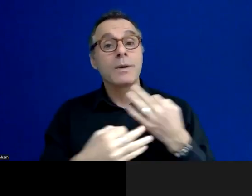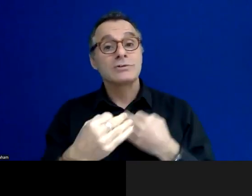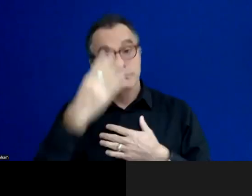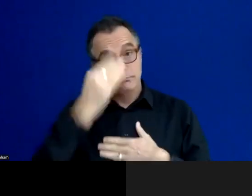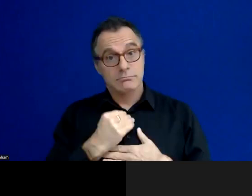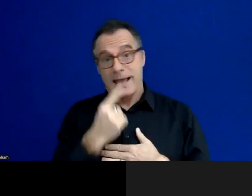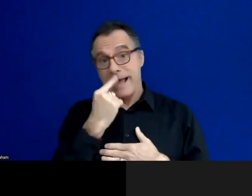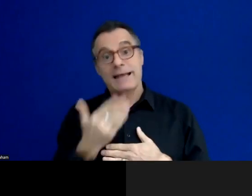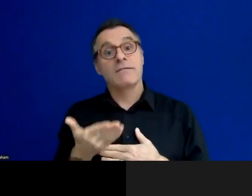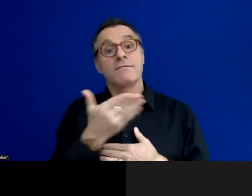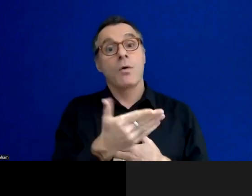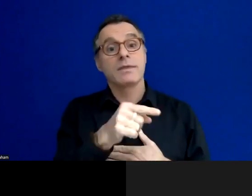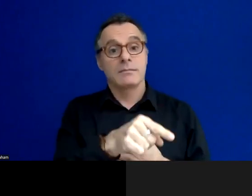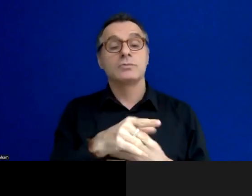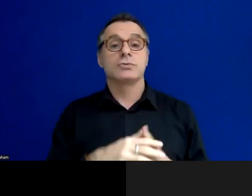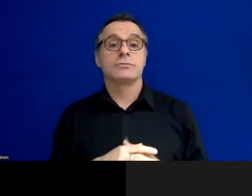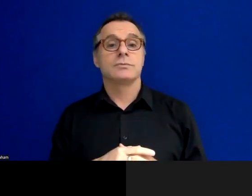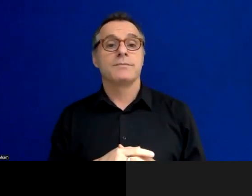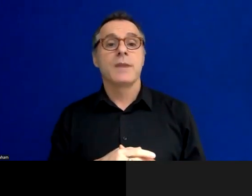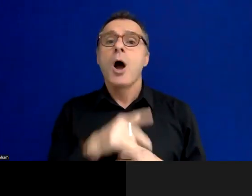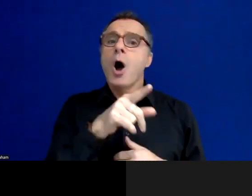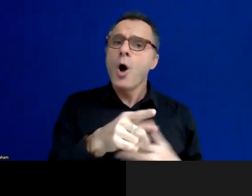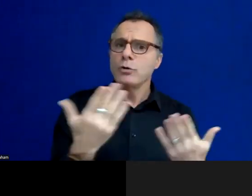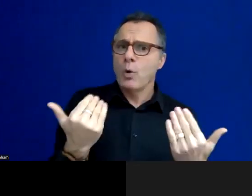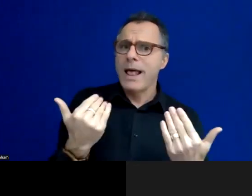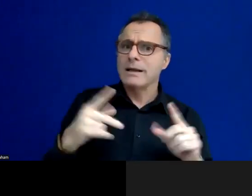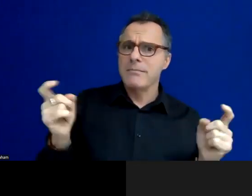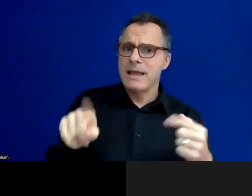Jenny: Yeah. People are very welcome to get in touch by email as well and if you've got any